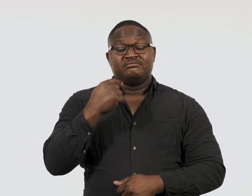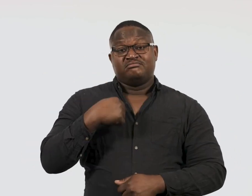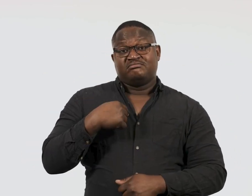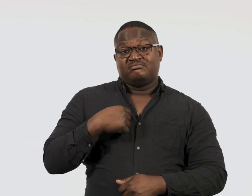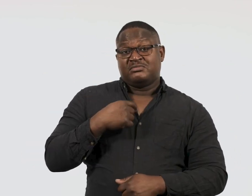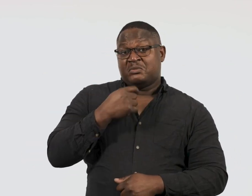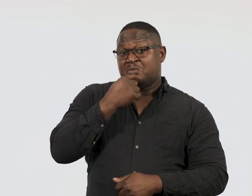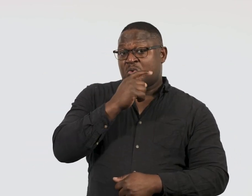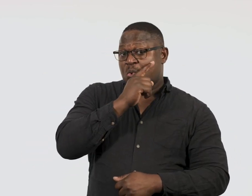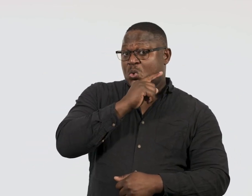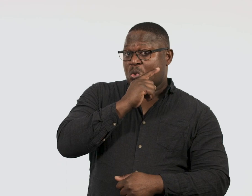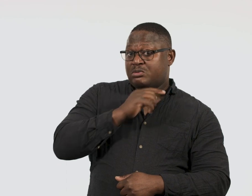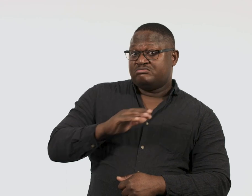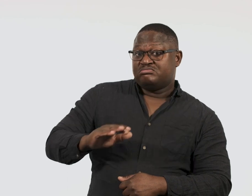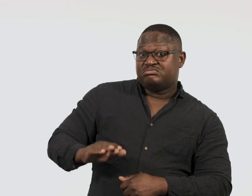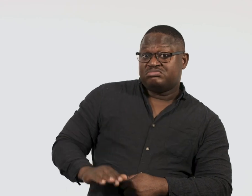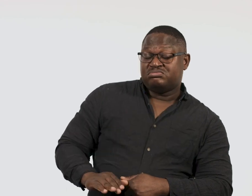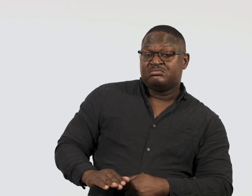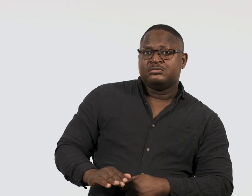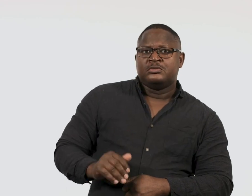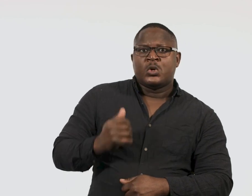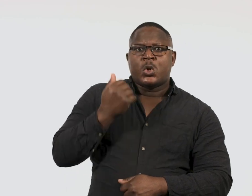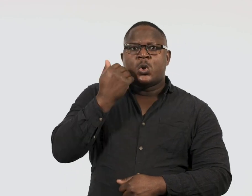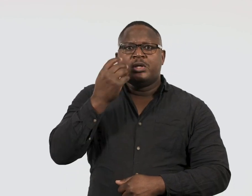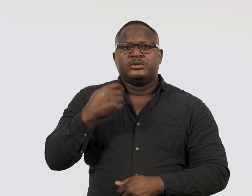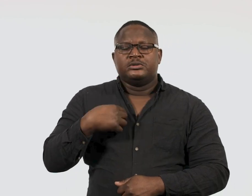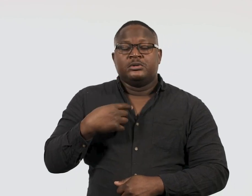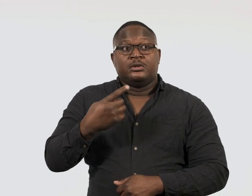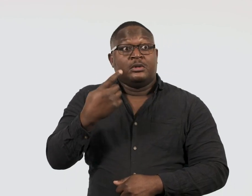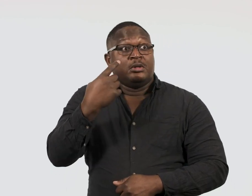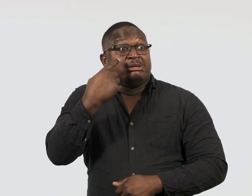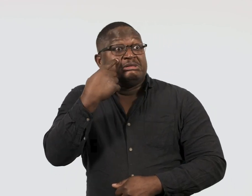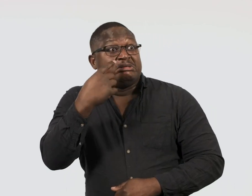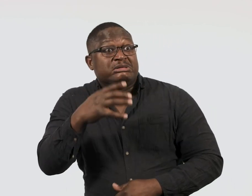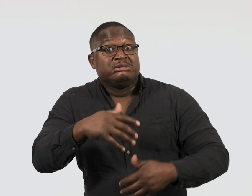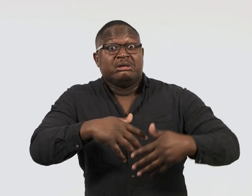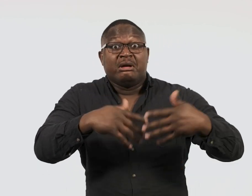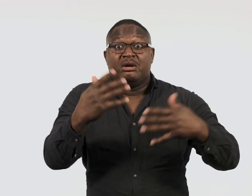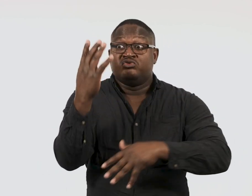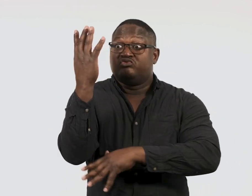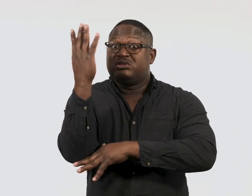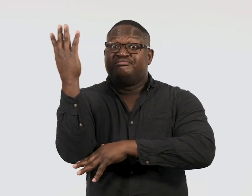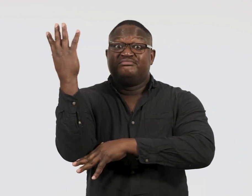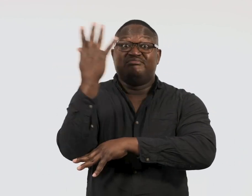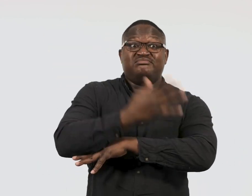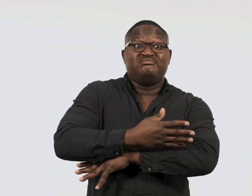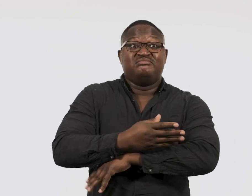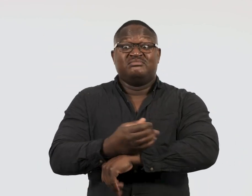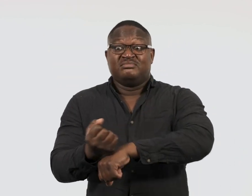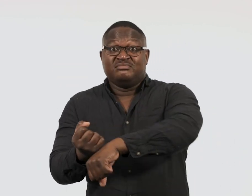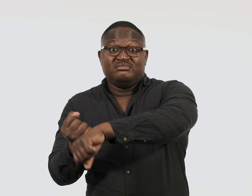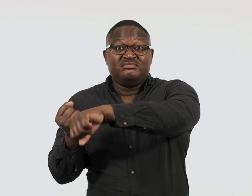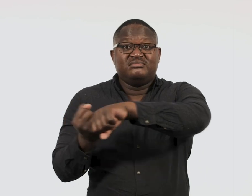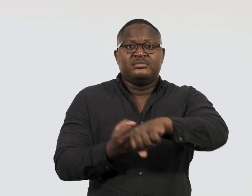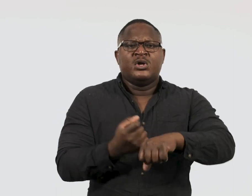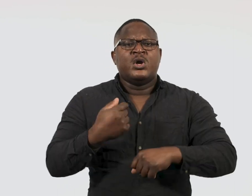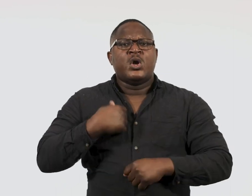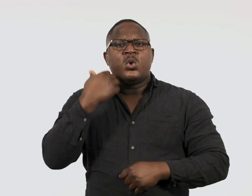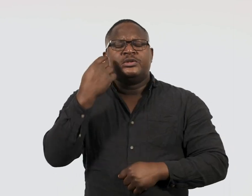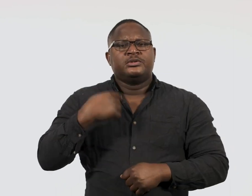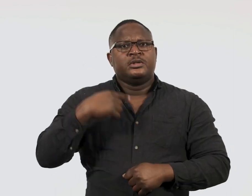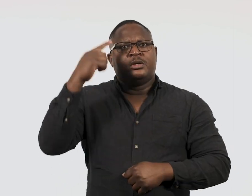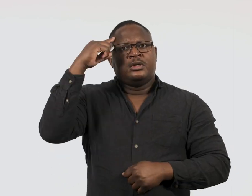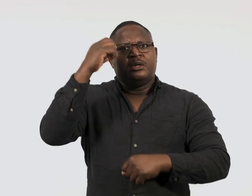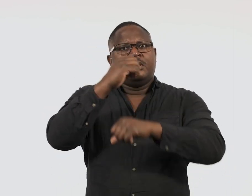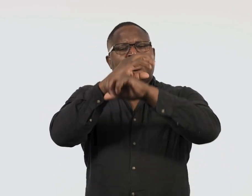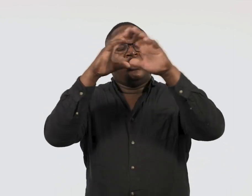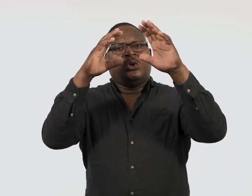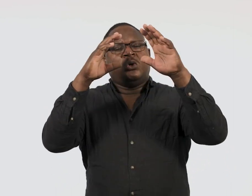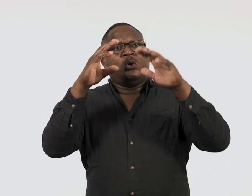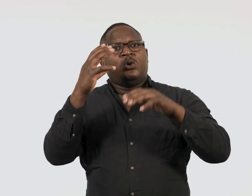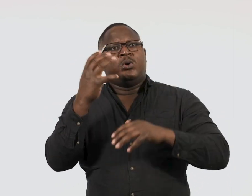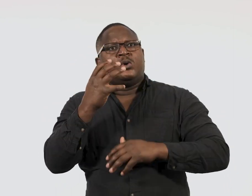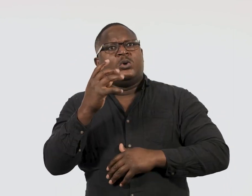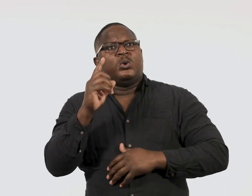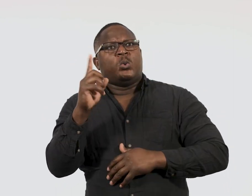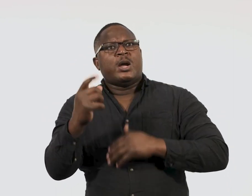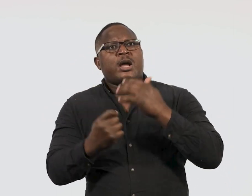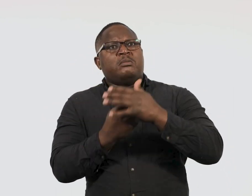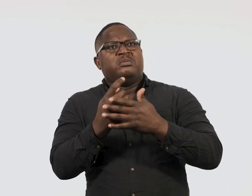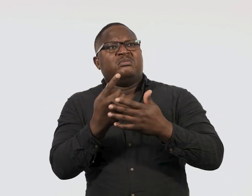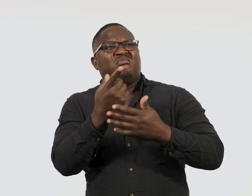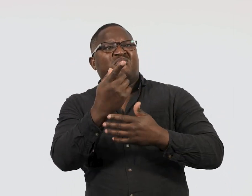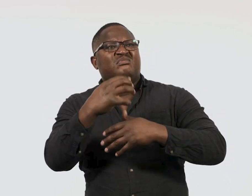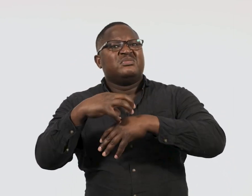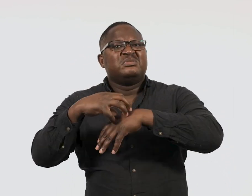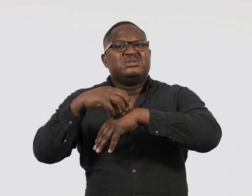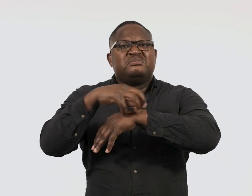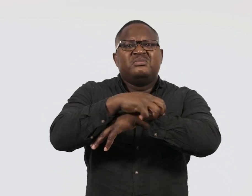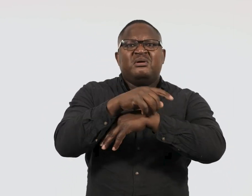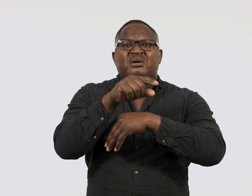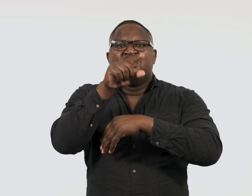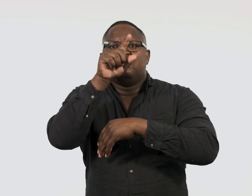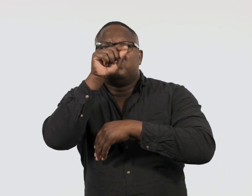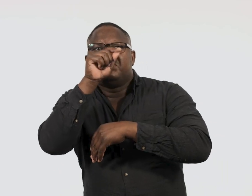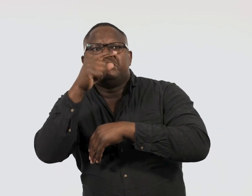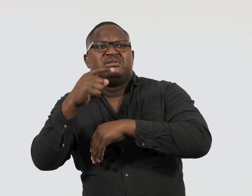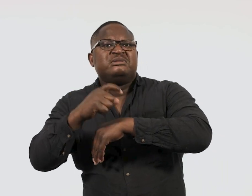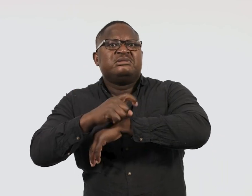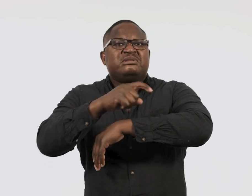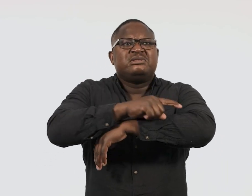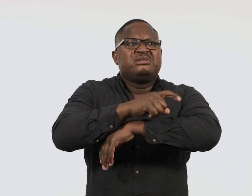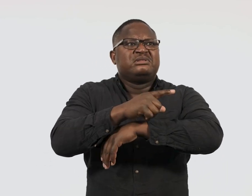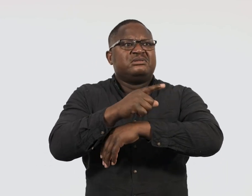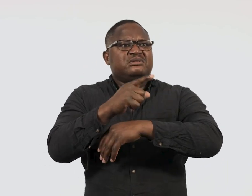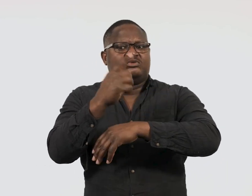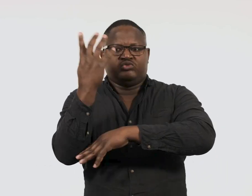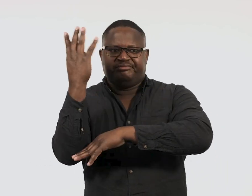‘As a child seeing a tree cut down, I would imagine all the insects and spiders and birds living in them.